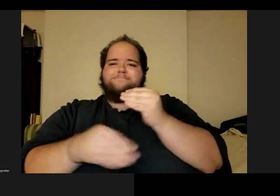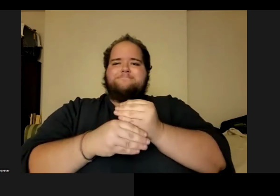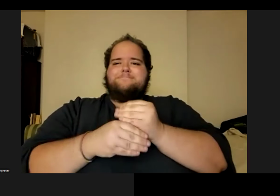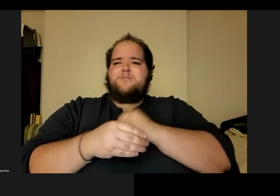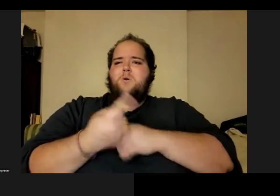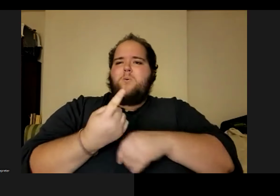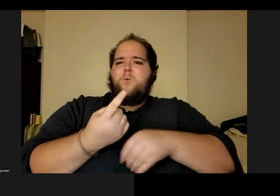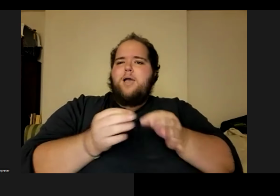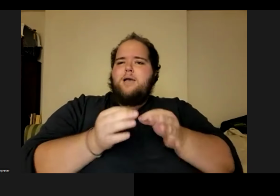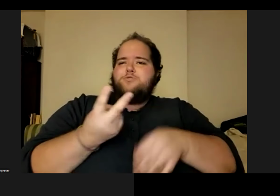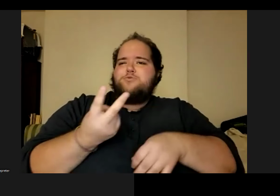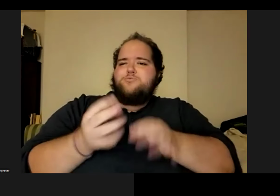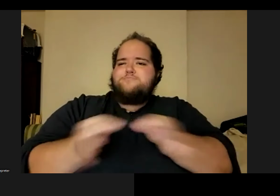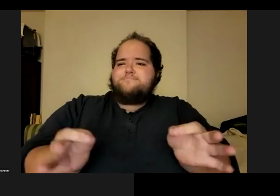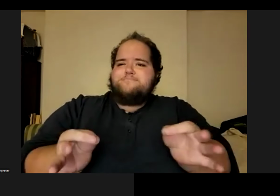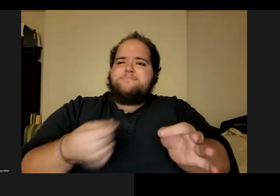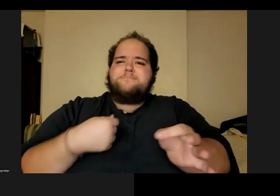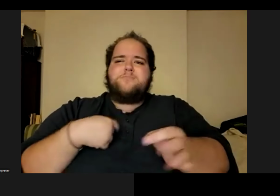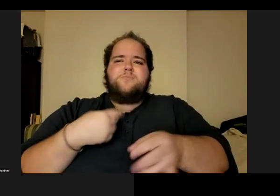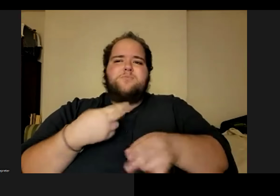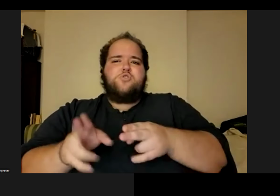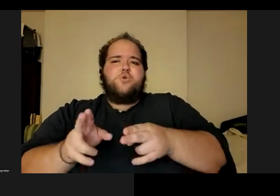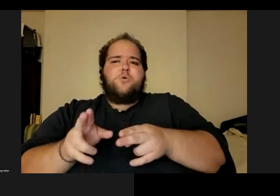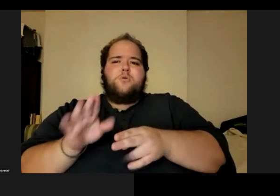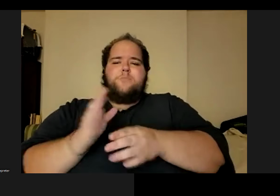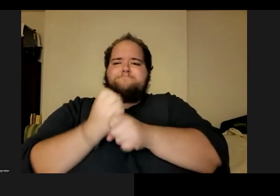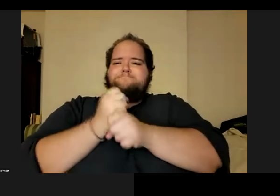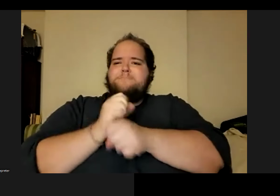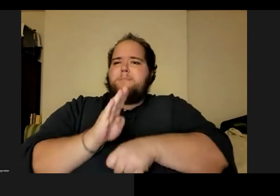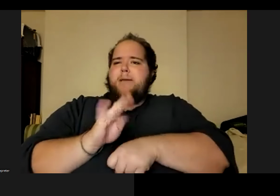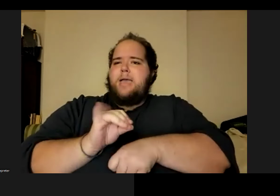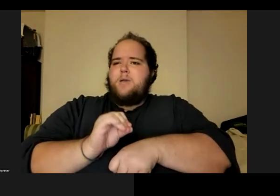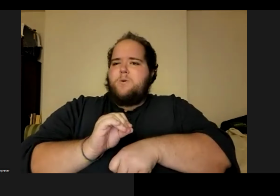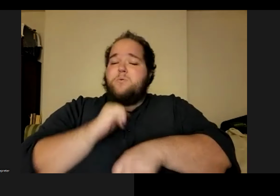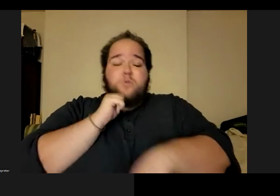of like a little mini bio. Not everyone does it and you don't have to do it